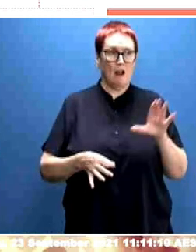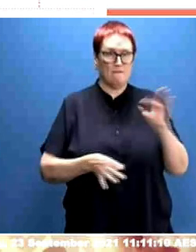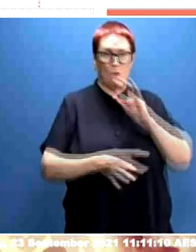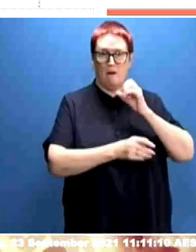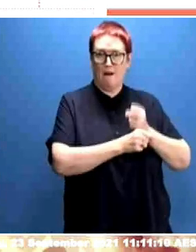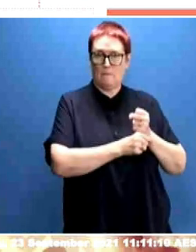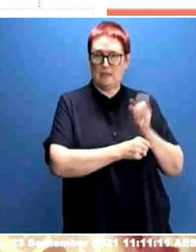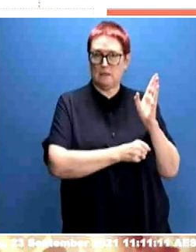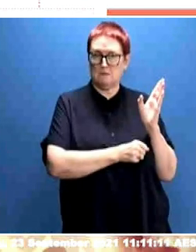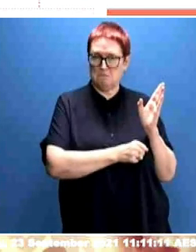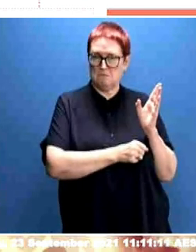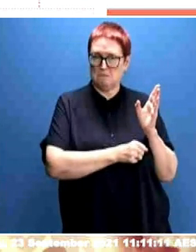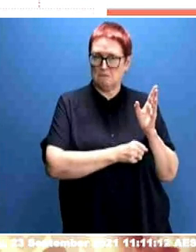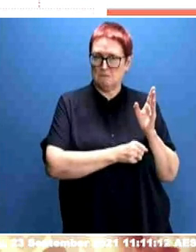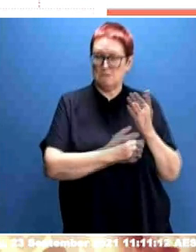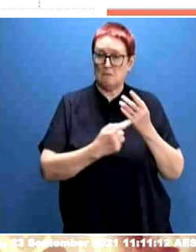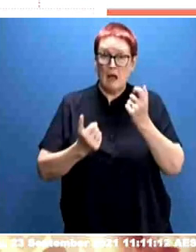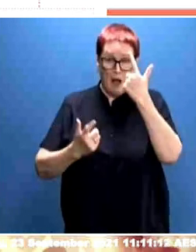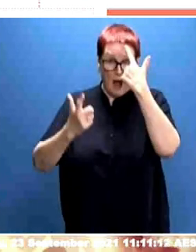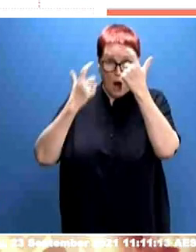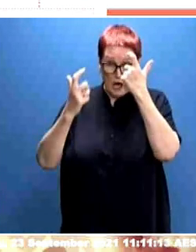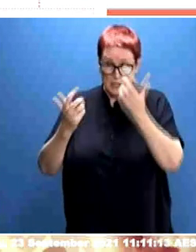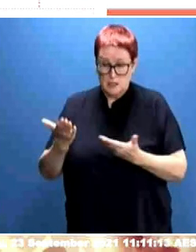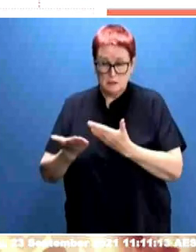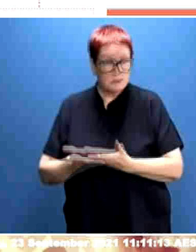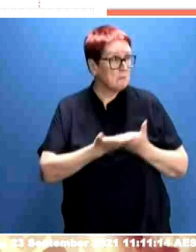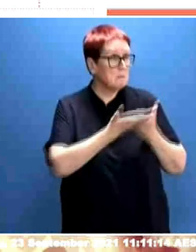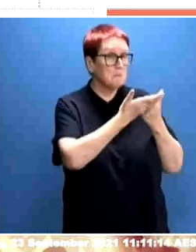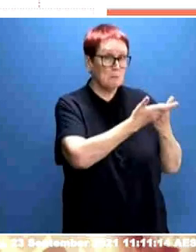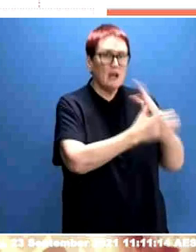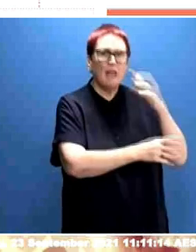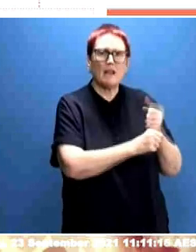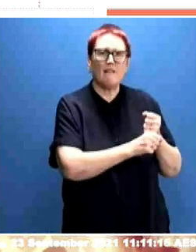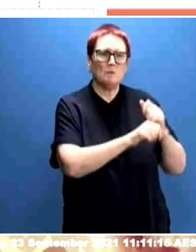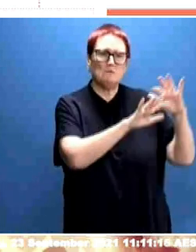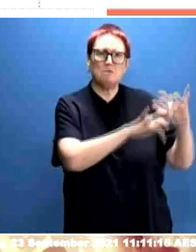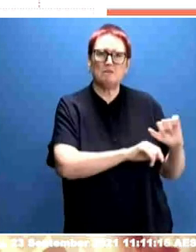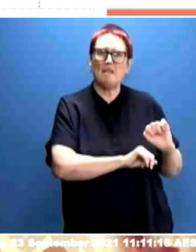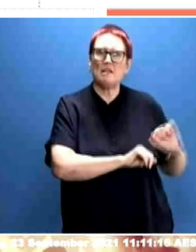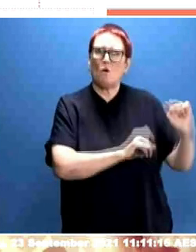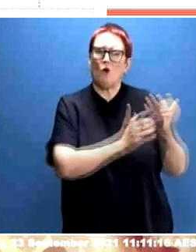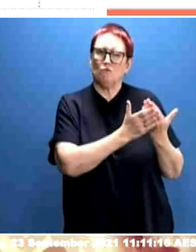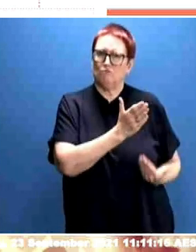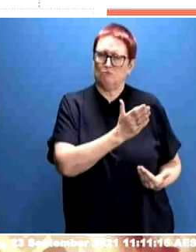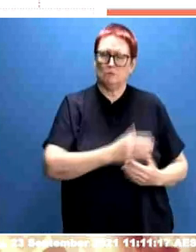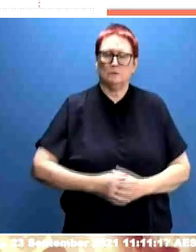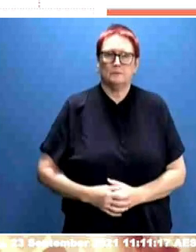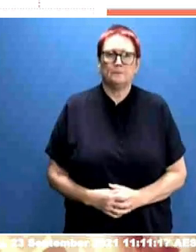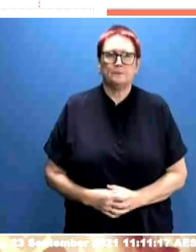to those recommendations; you're aware of that? Yes, I'm aware of the document. I just want to ask you about some of those points, please.